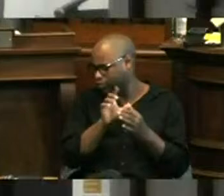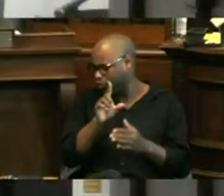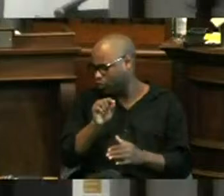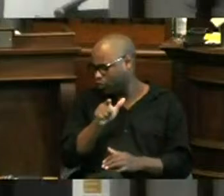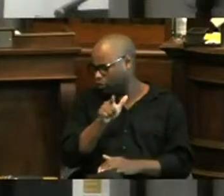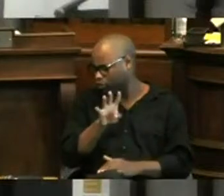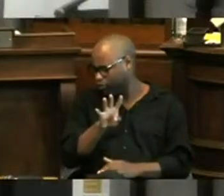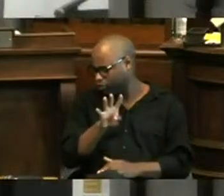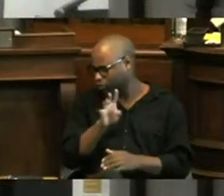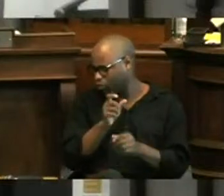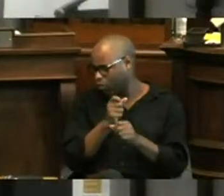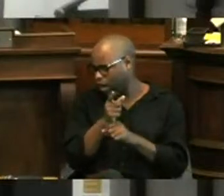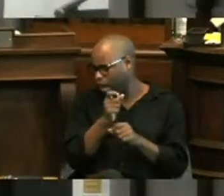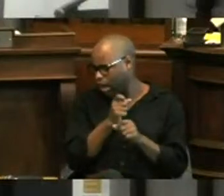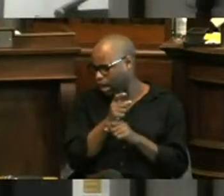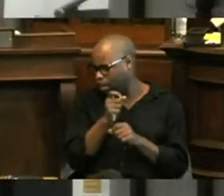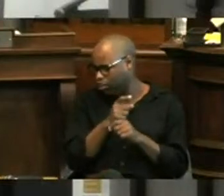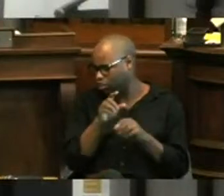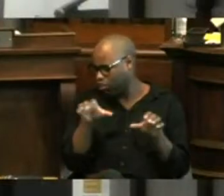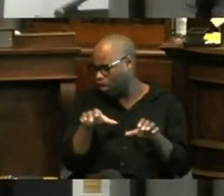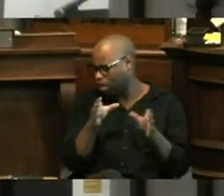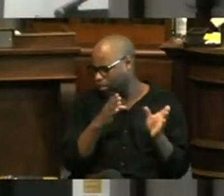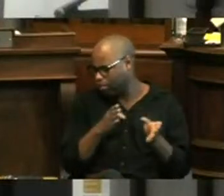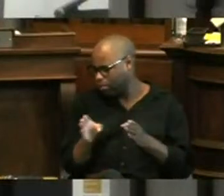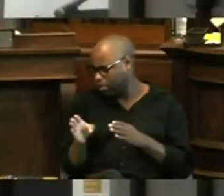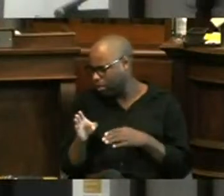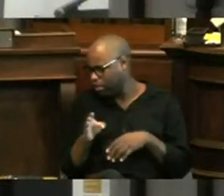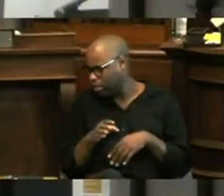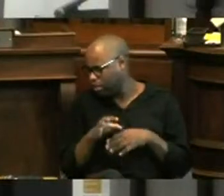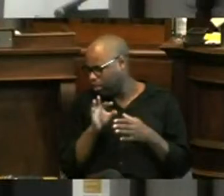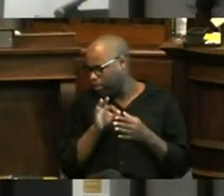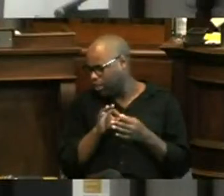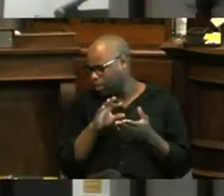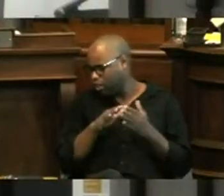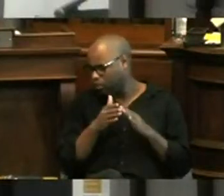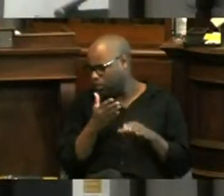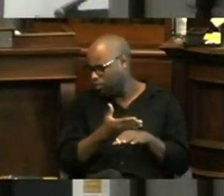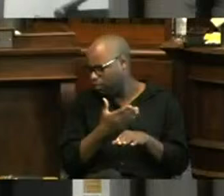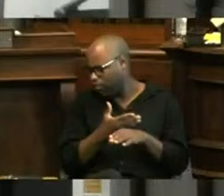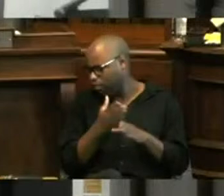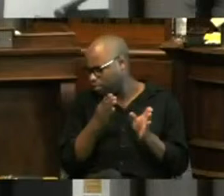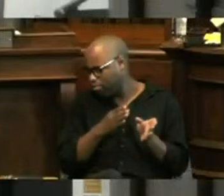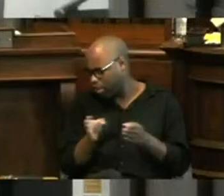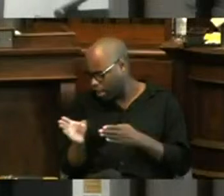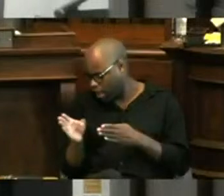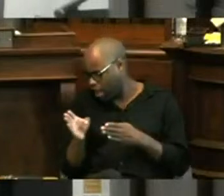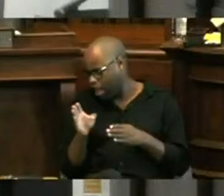number 445. It's an amendment regarding the 2024 Annual Action